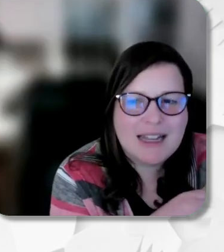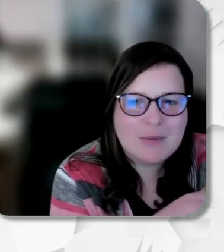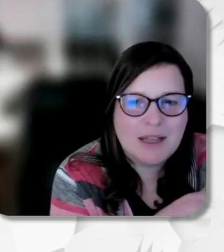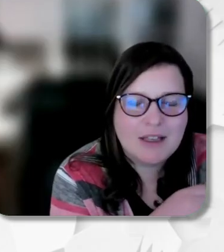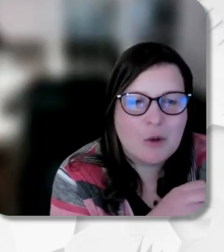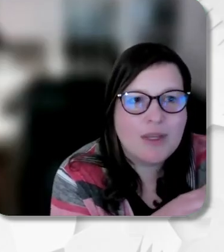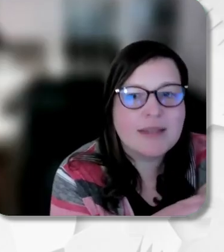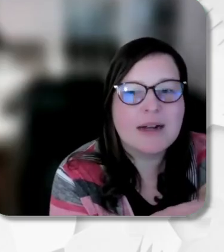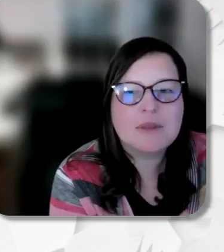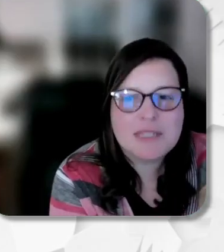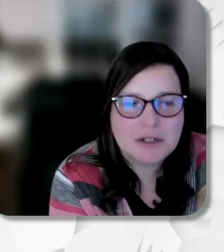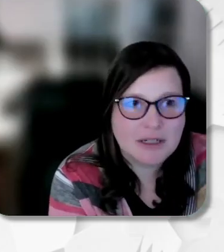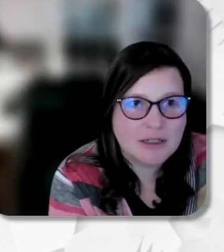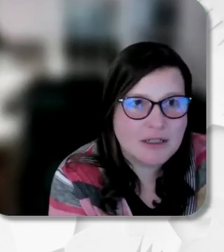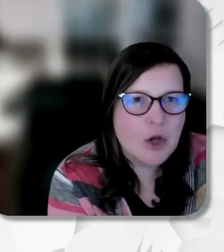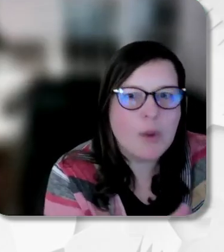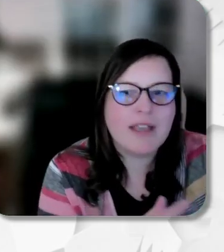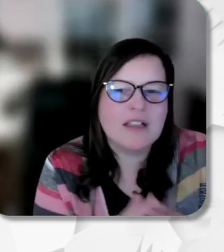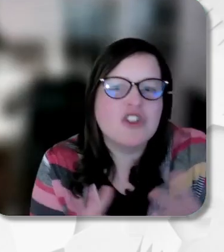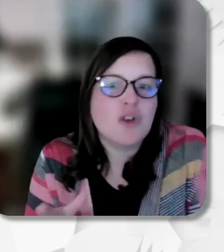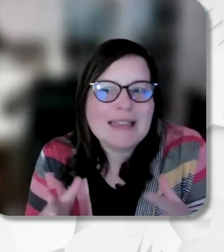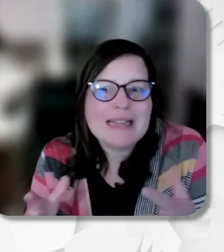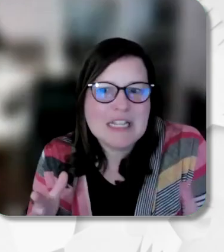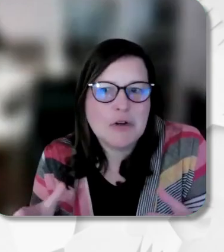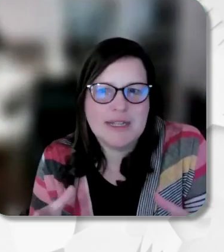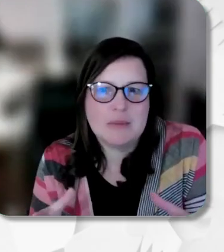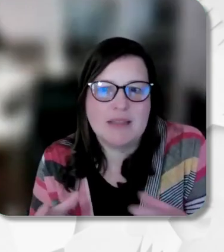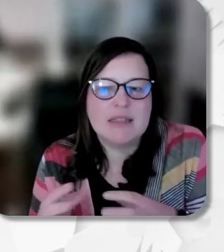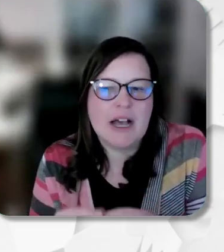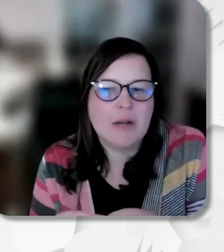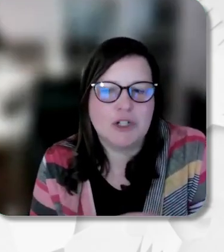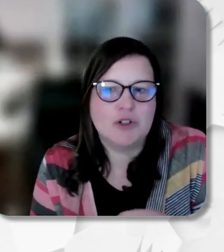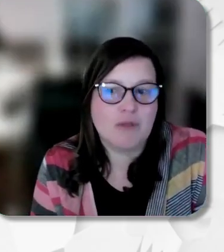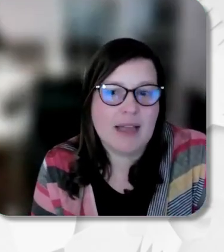guided play we set up the materials. We constrain that tinkering space to help children arrive